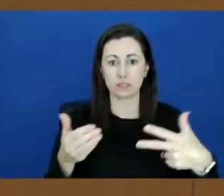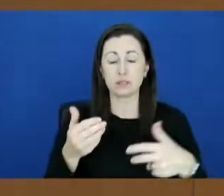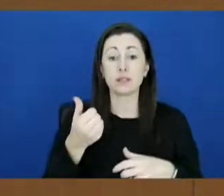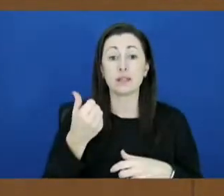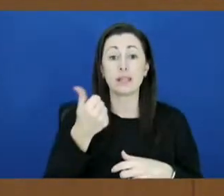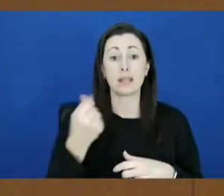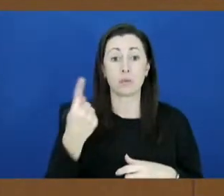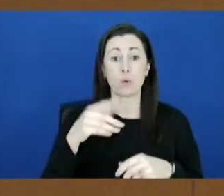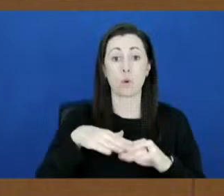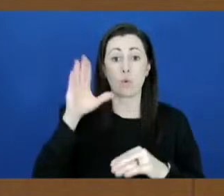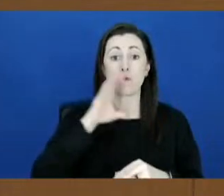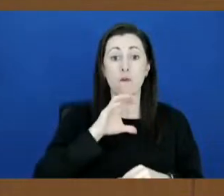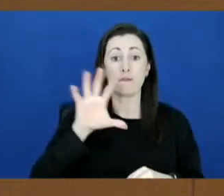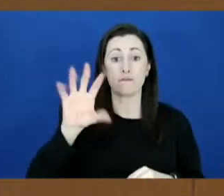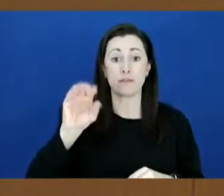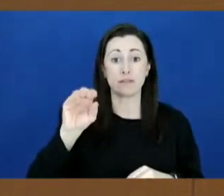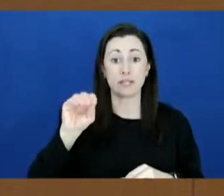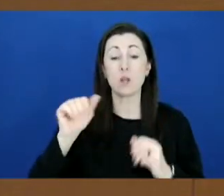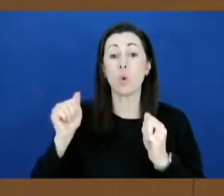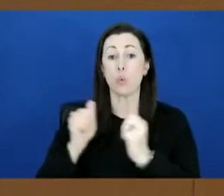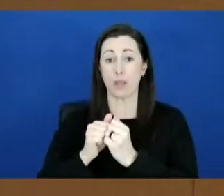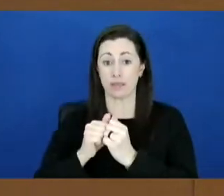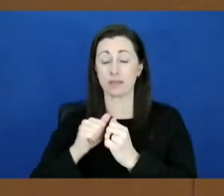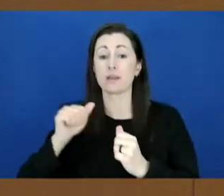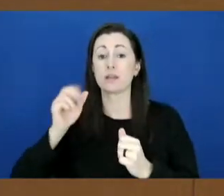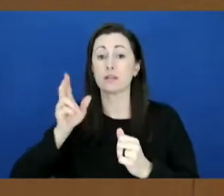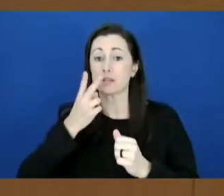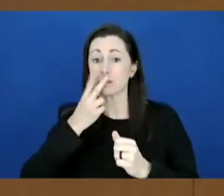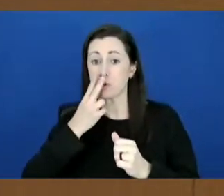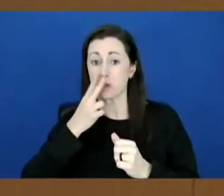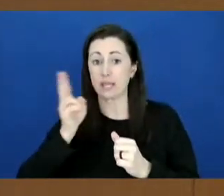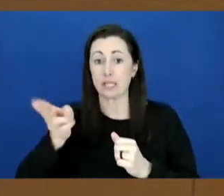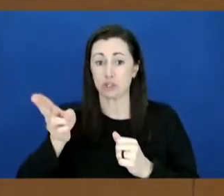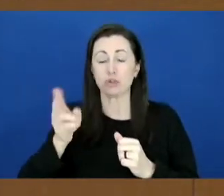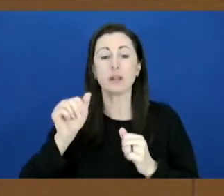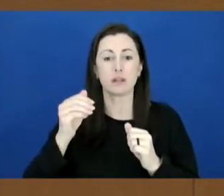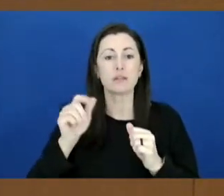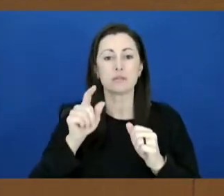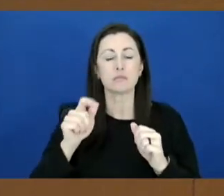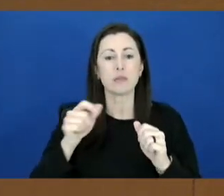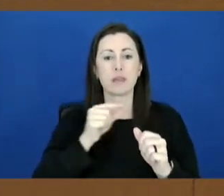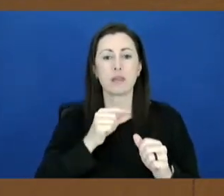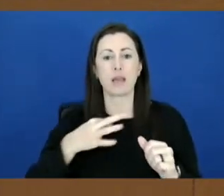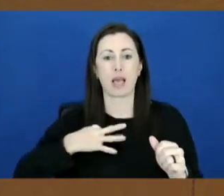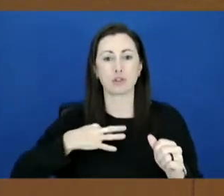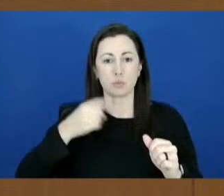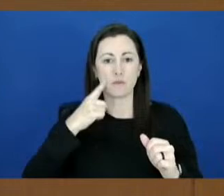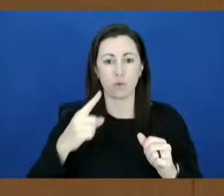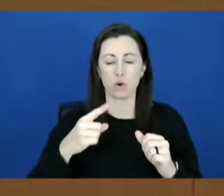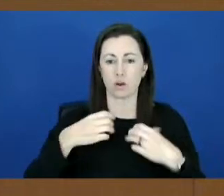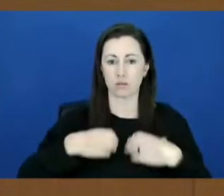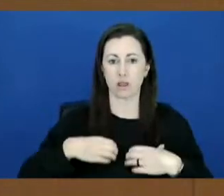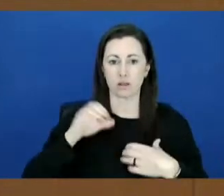ON THESE THREE THINGS. ANYONE OVER 50 WITH A 20 PACK A